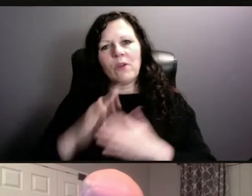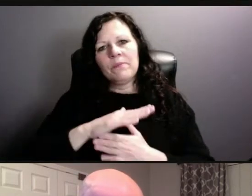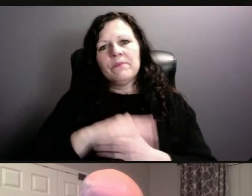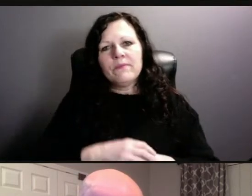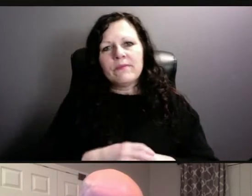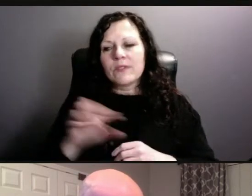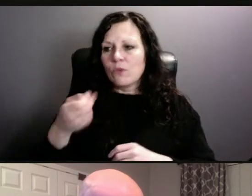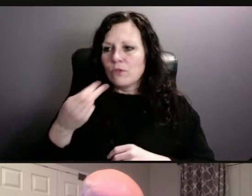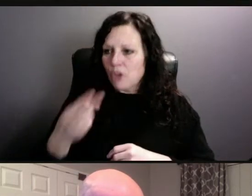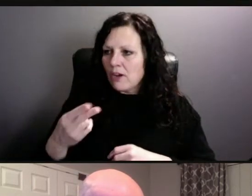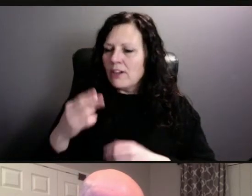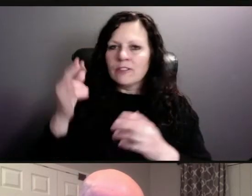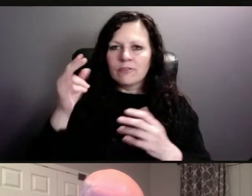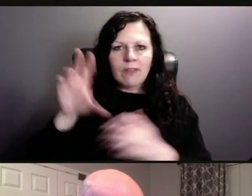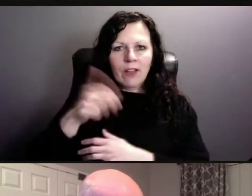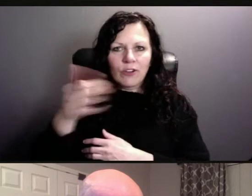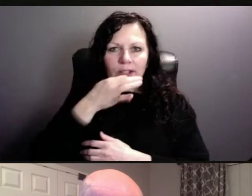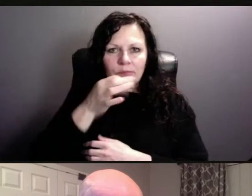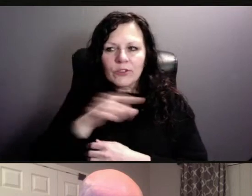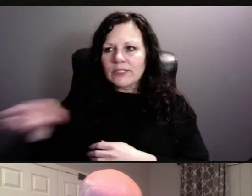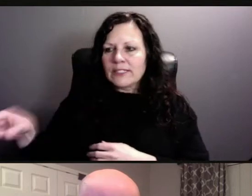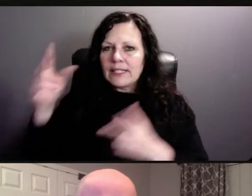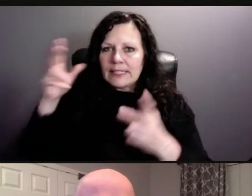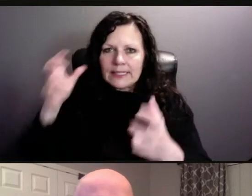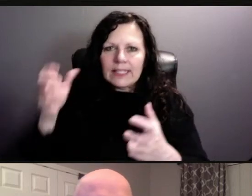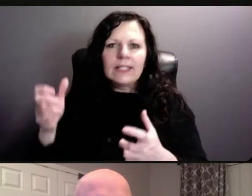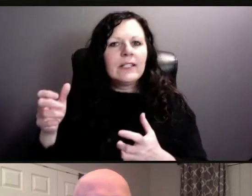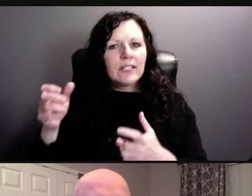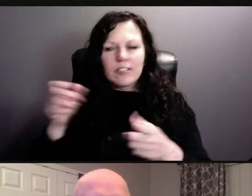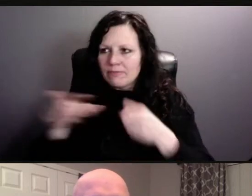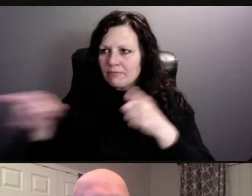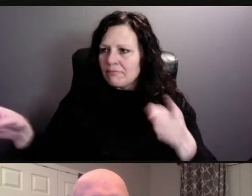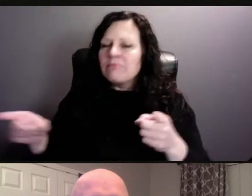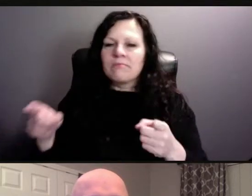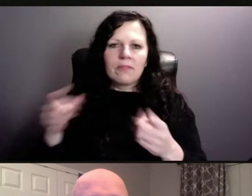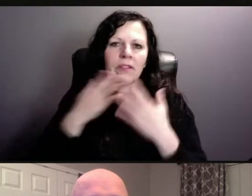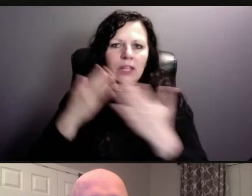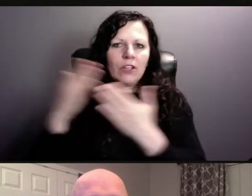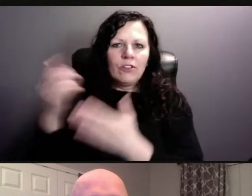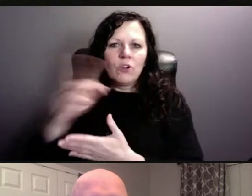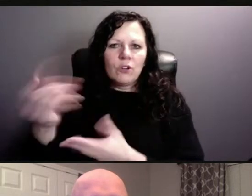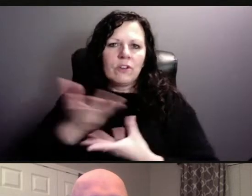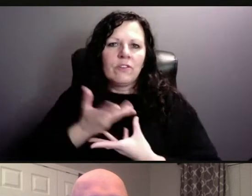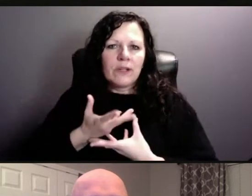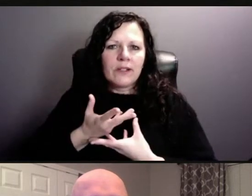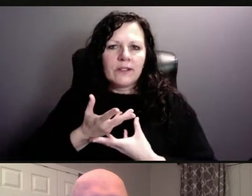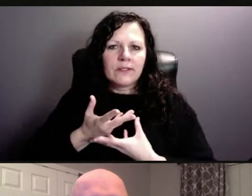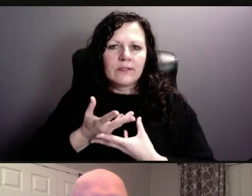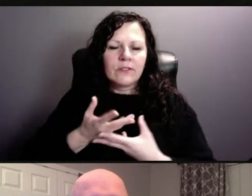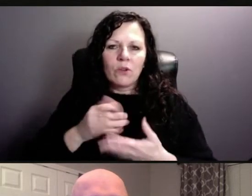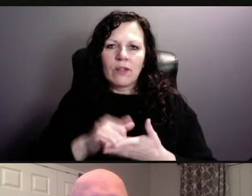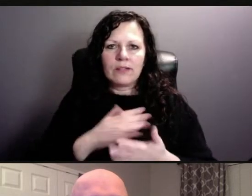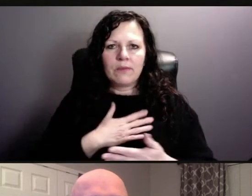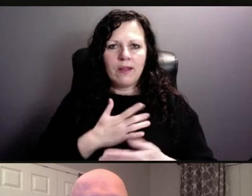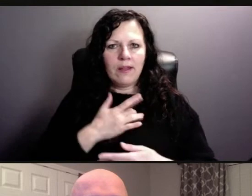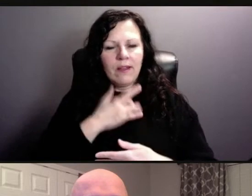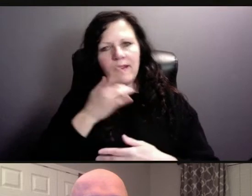TO YOU, JOSH AND ALL OF OUR MASS ADAM'S INDIVIDUAL YOU KNOW